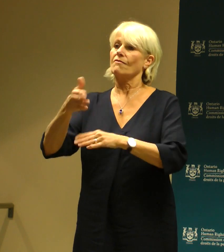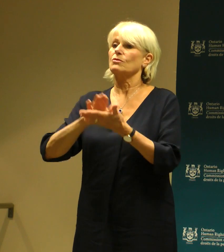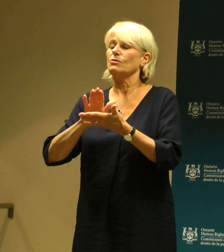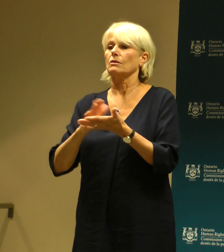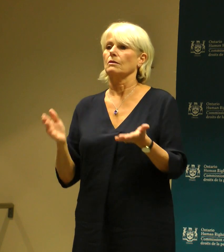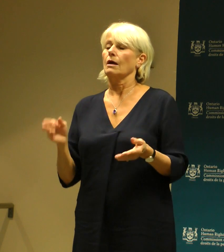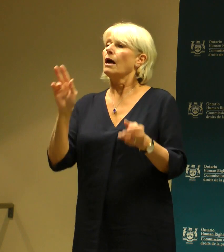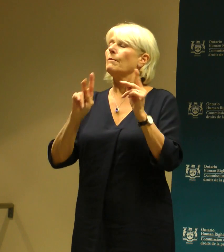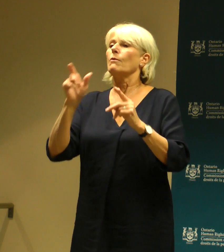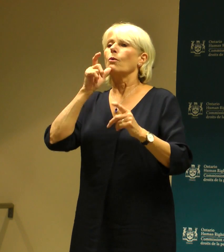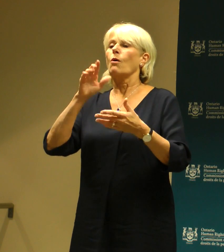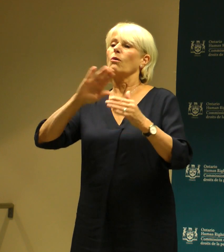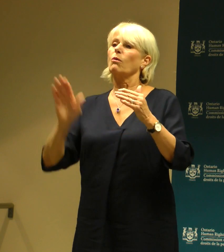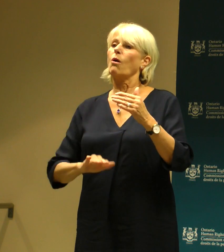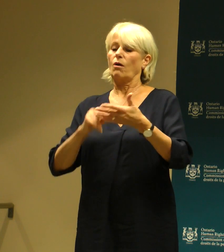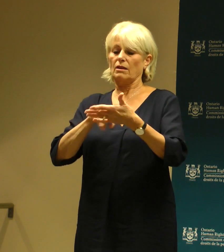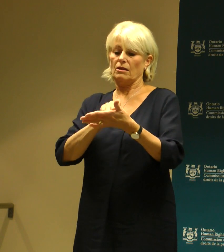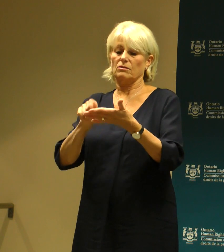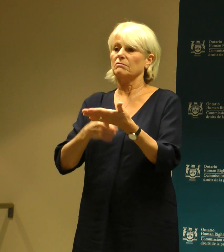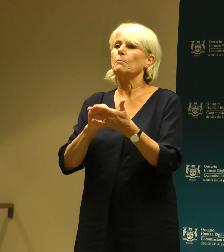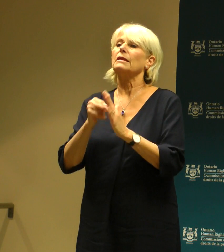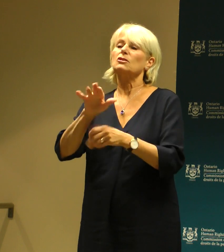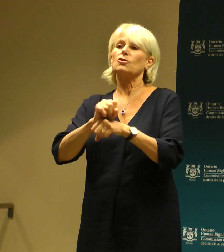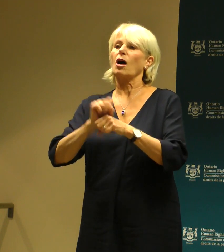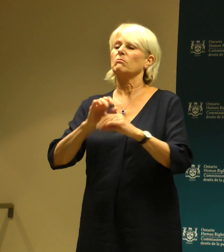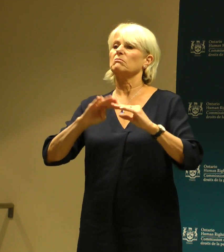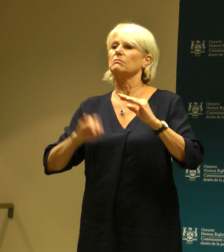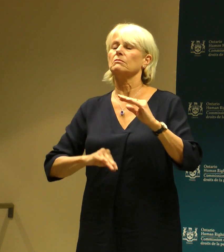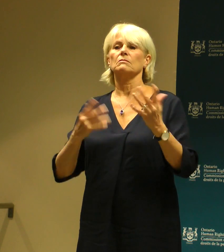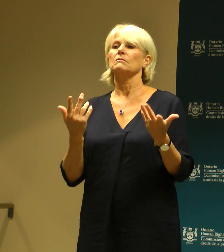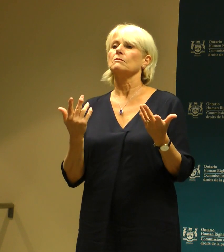People with low literacy are often under-employed and over-represented in our